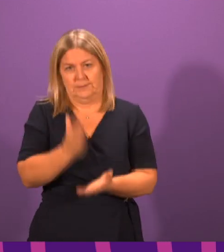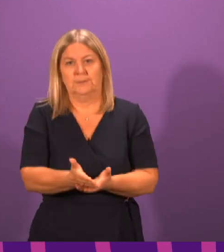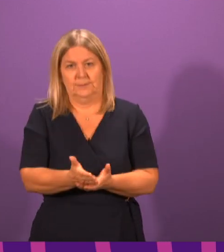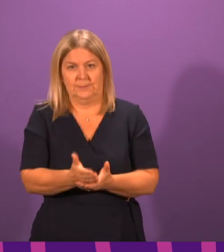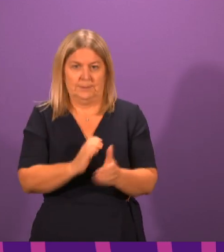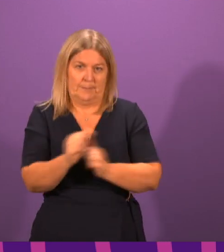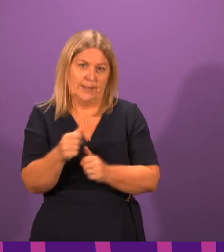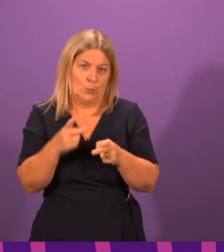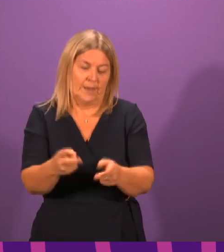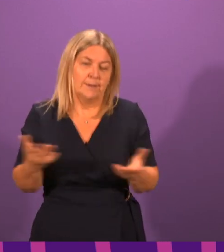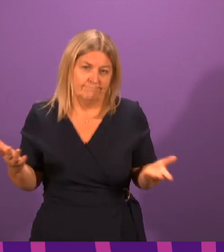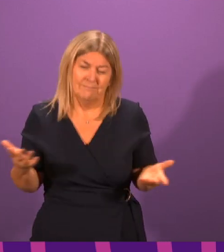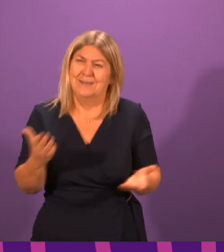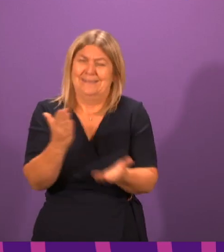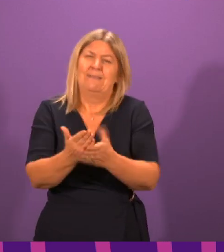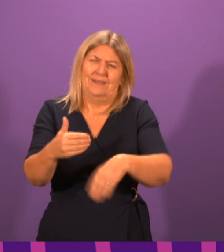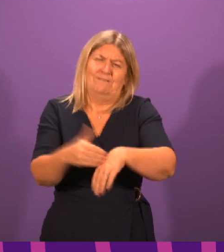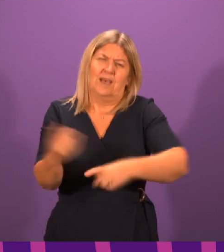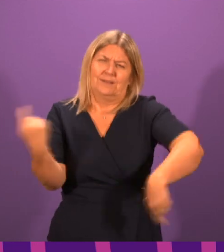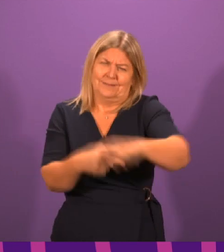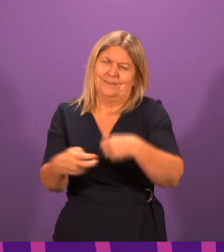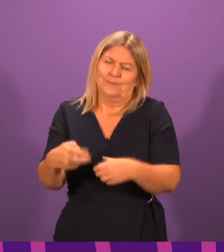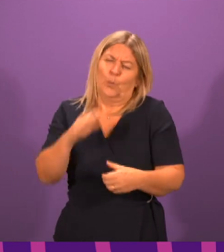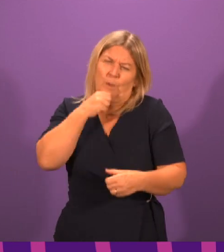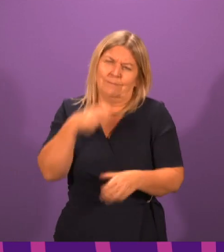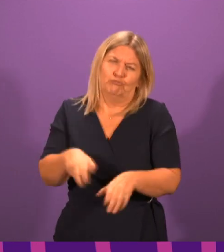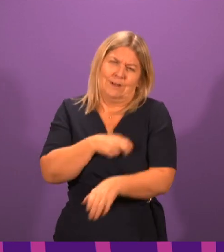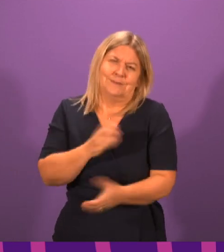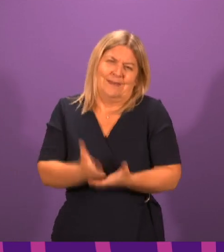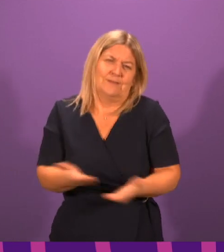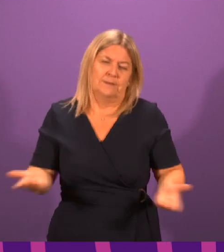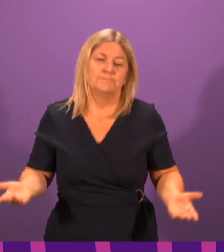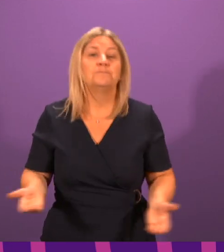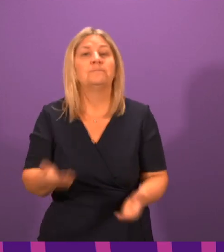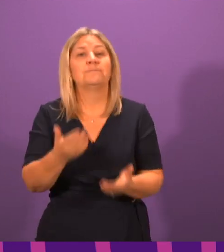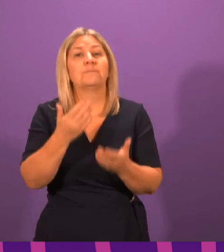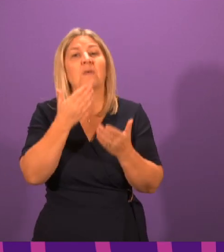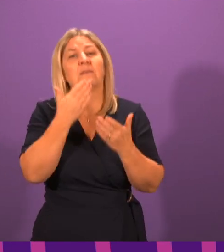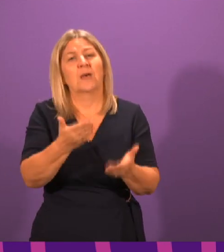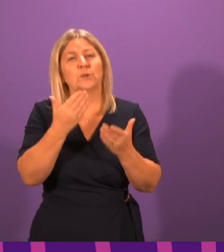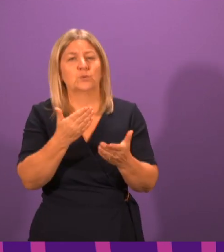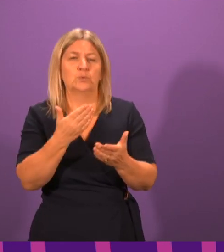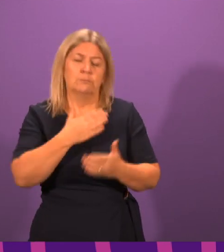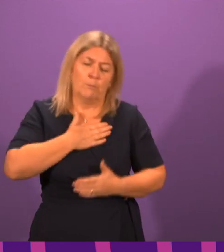The Presiding Officer: I apologise to Maurice Corry, Joan McAlpine, Lewis